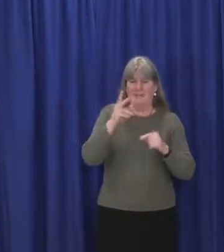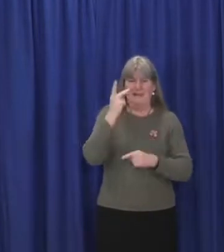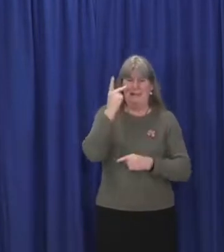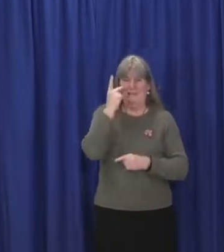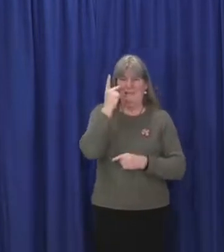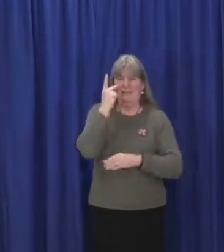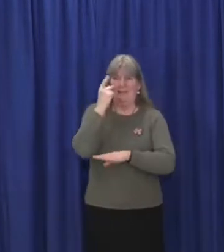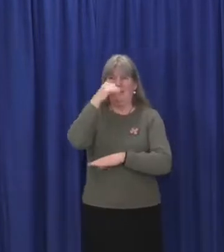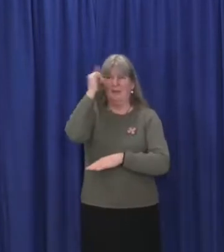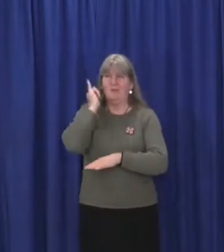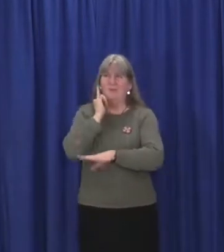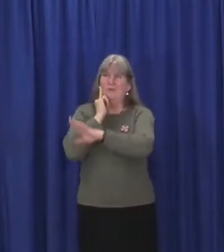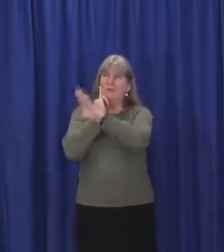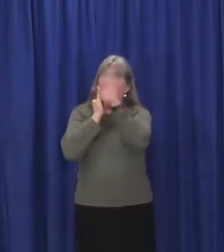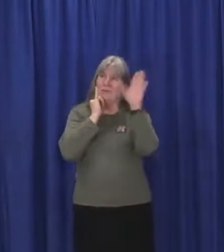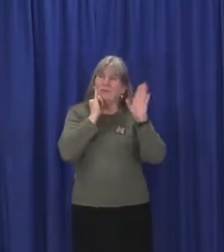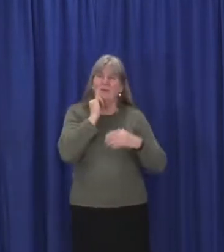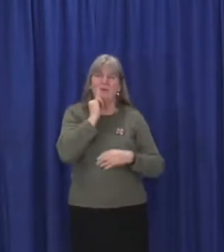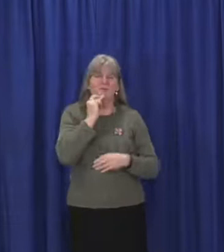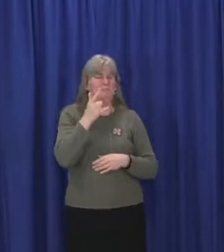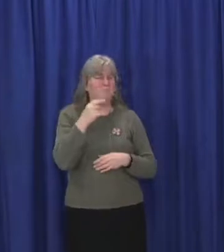remain strong and resilient.